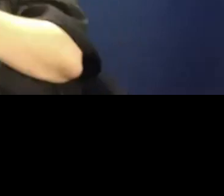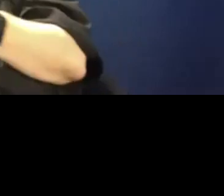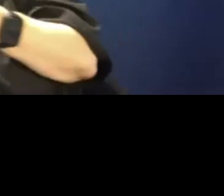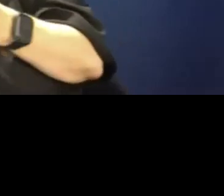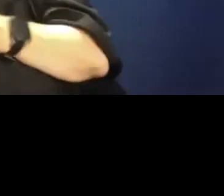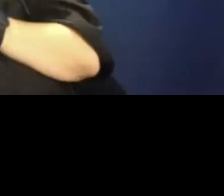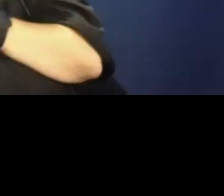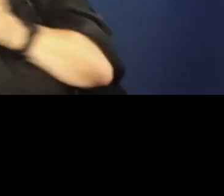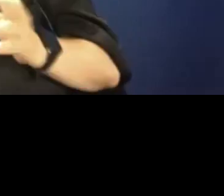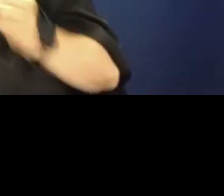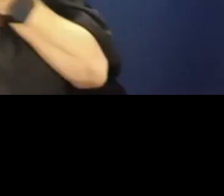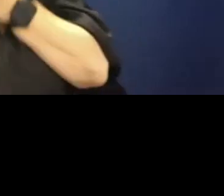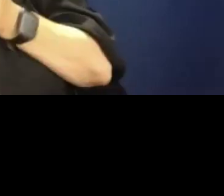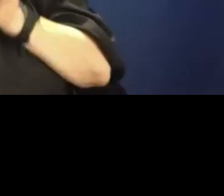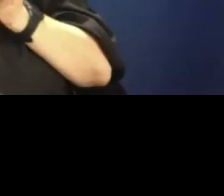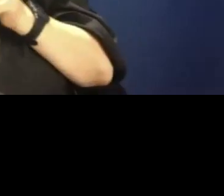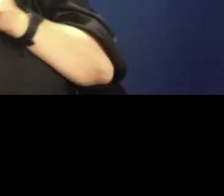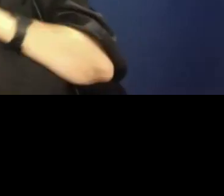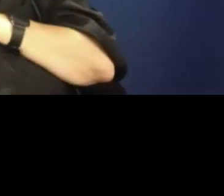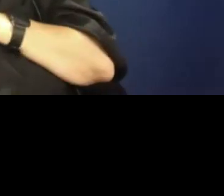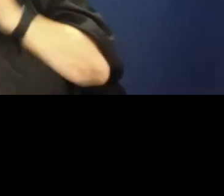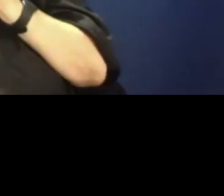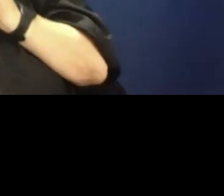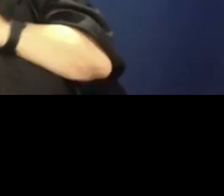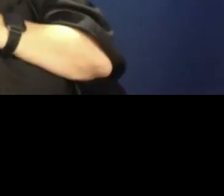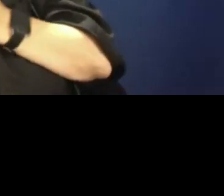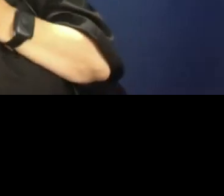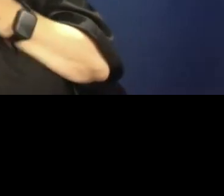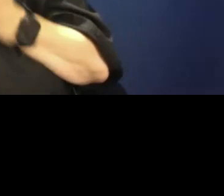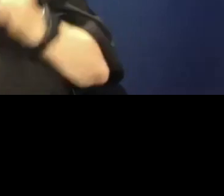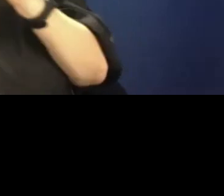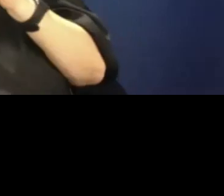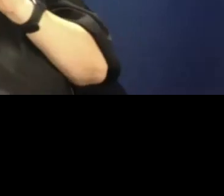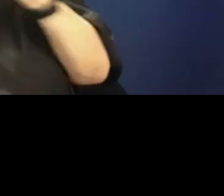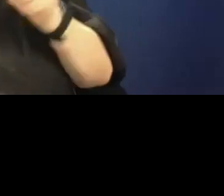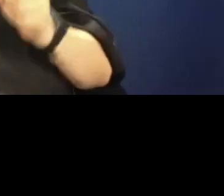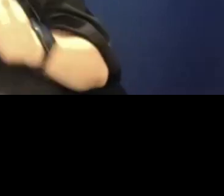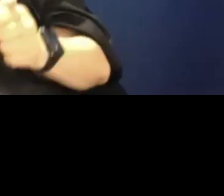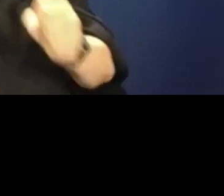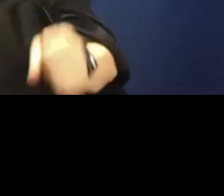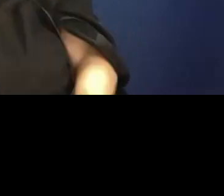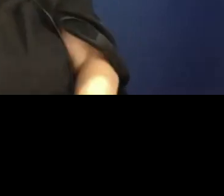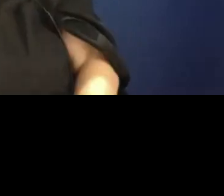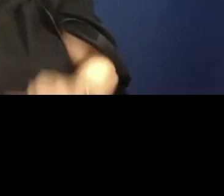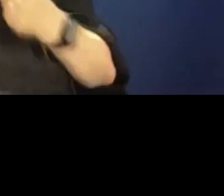We'll hang out just another couple minutes and see if folks have any other questions. Remember you can unmute yourselves or you can type a question into the chat.